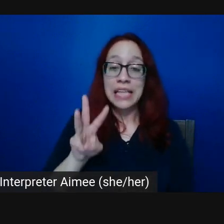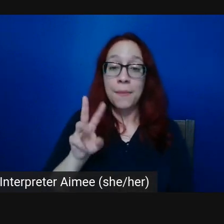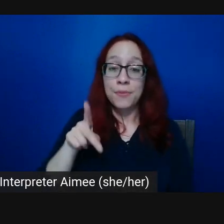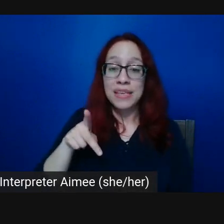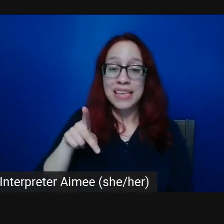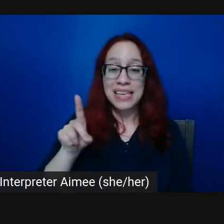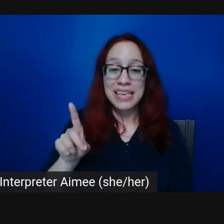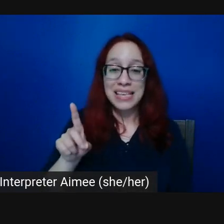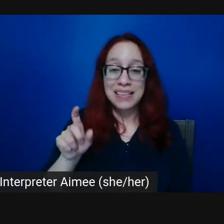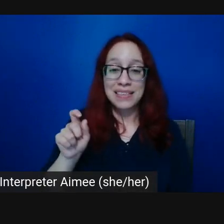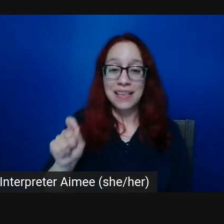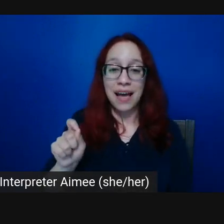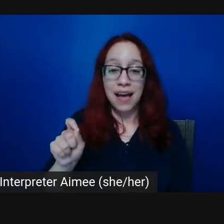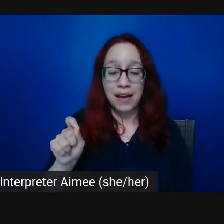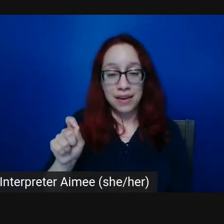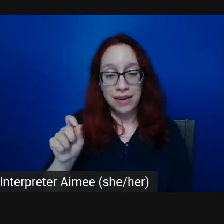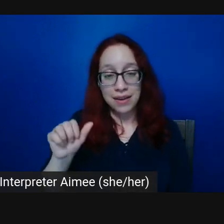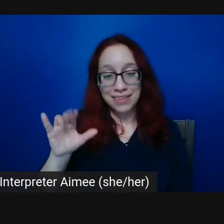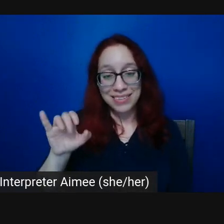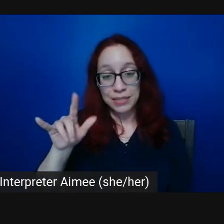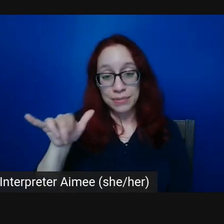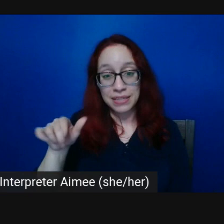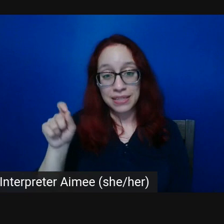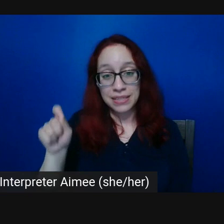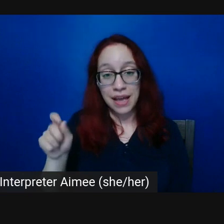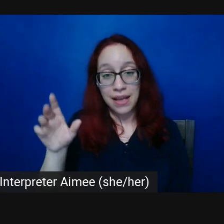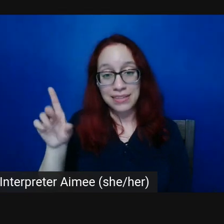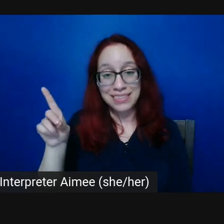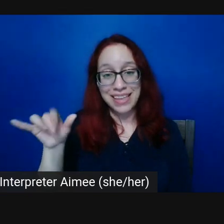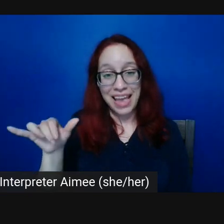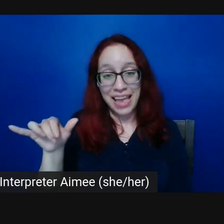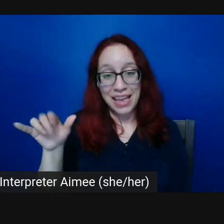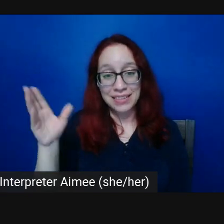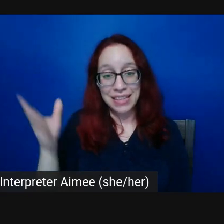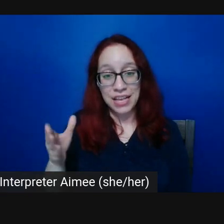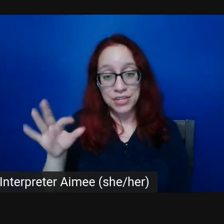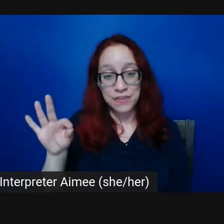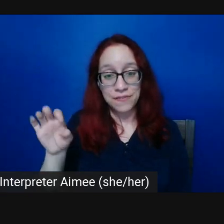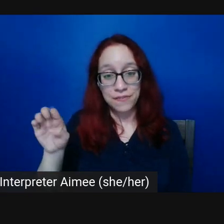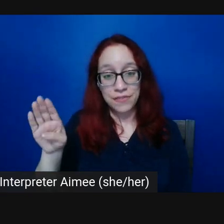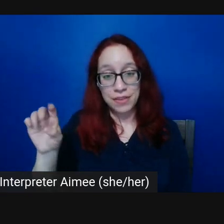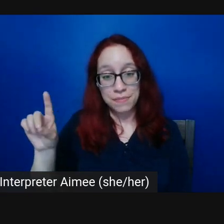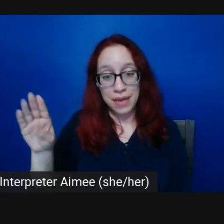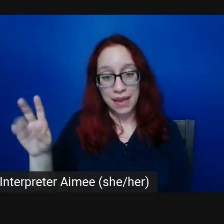to provide anonymous feedback for our speakers on their presentation.